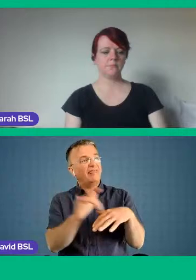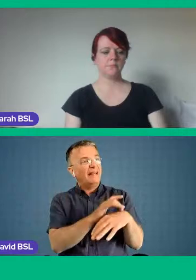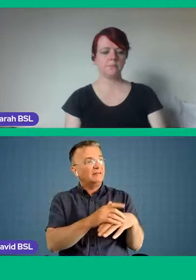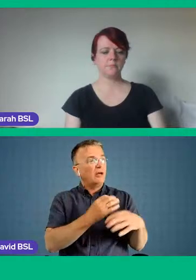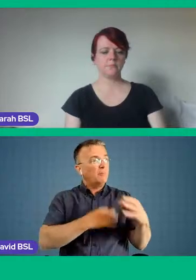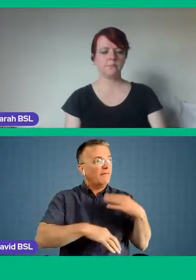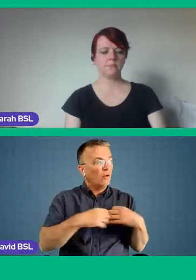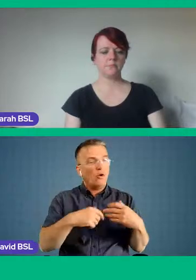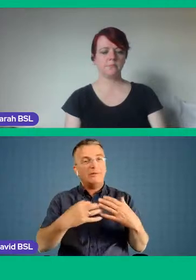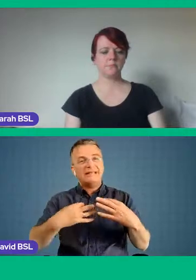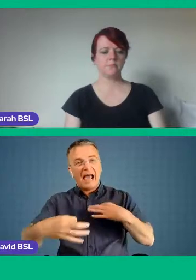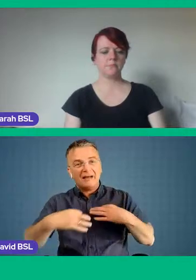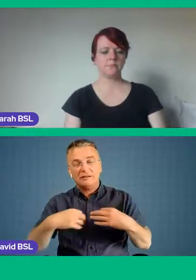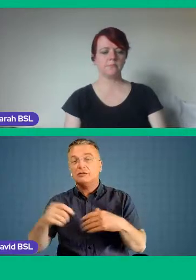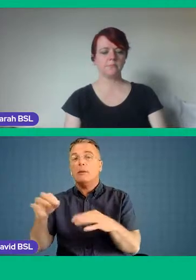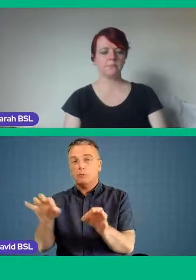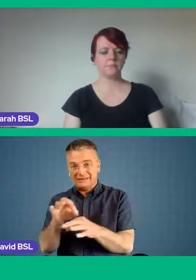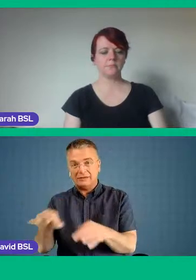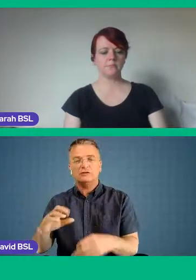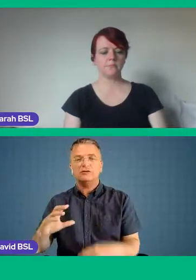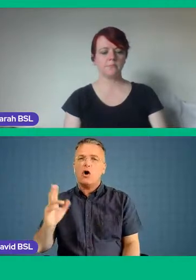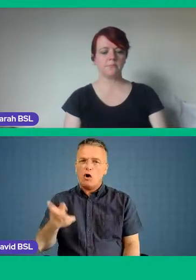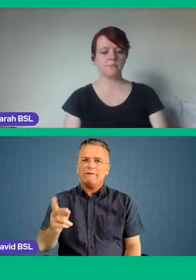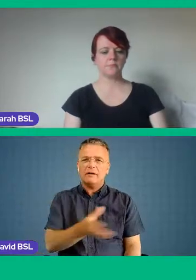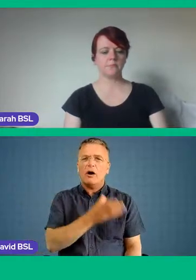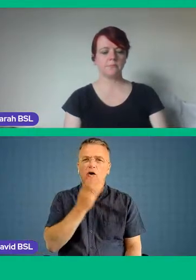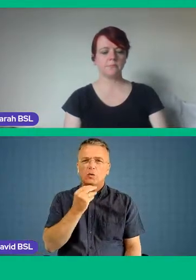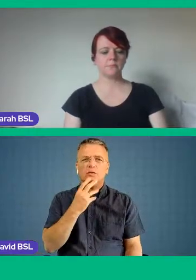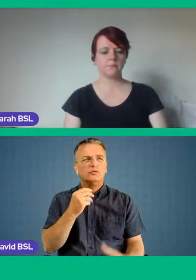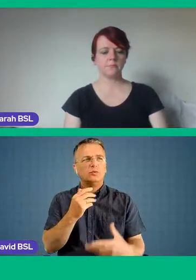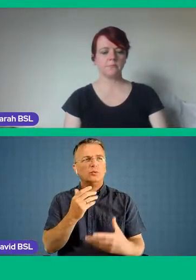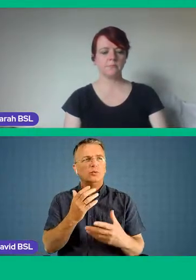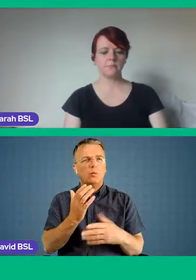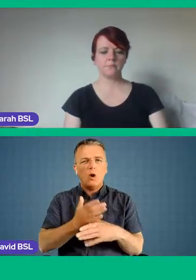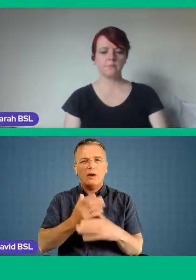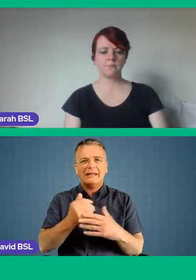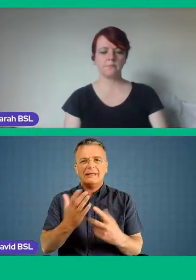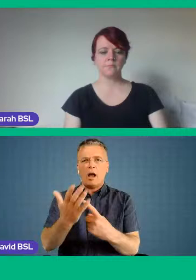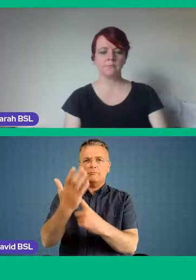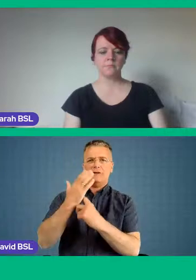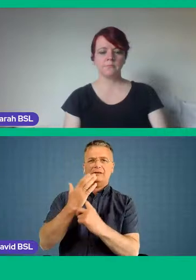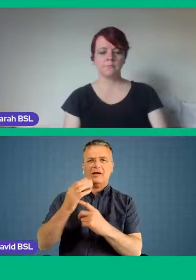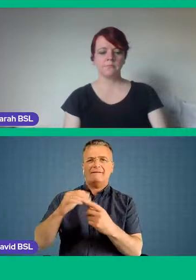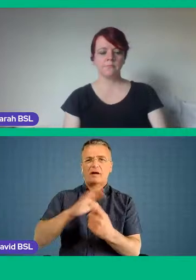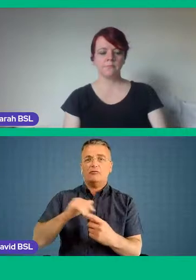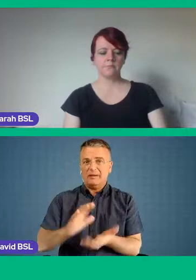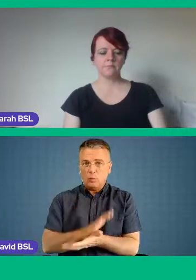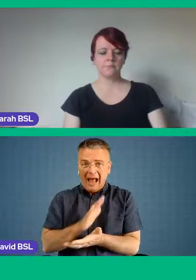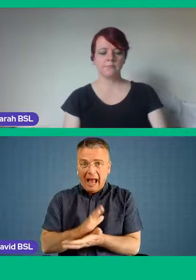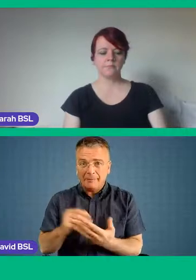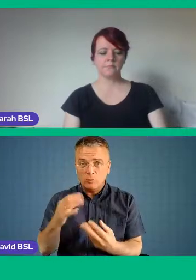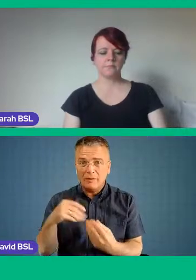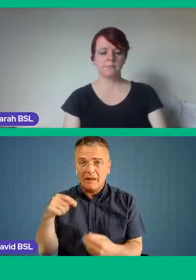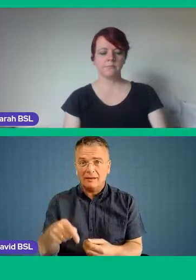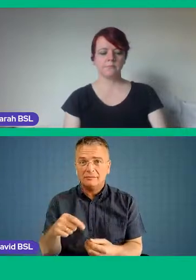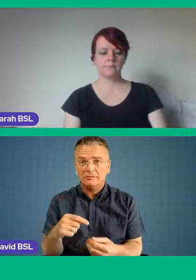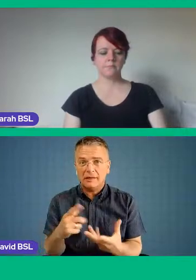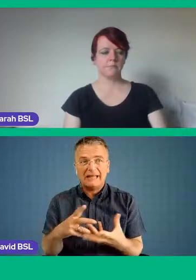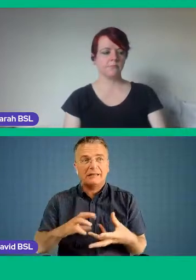to working... We are often theatre performers and actors and musicians, we are often used to working in very high-pressure environments, we are